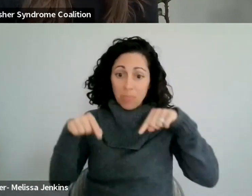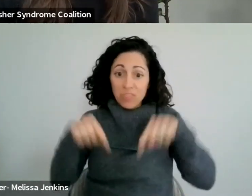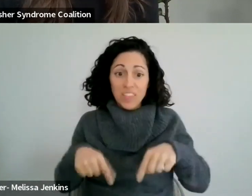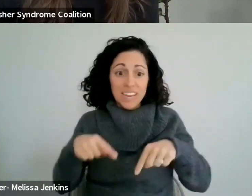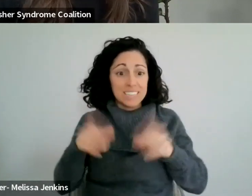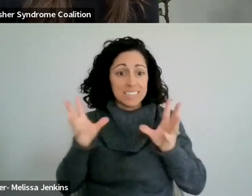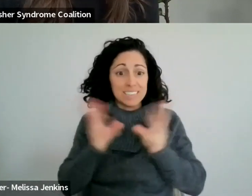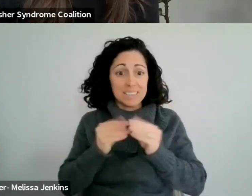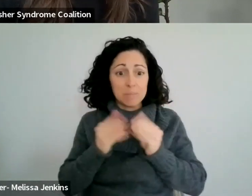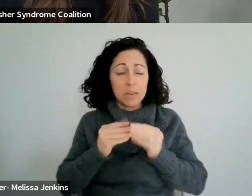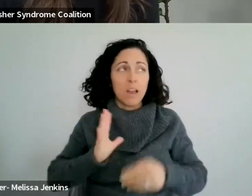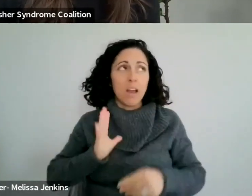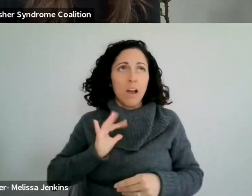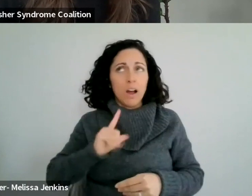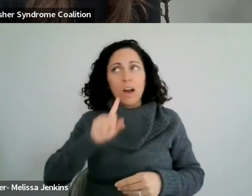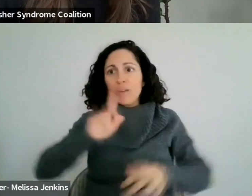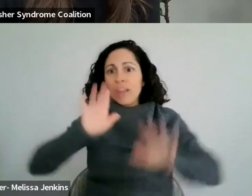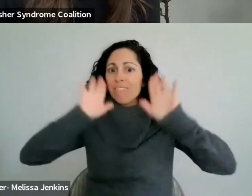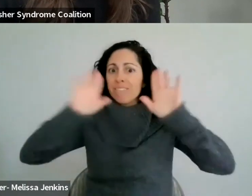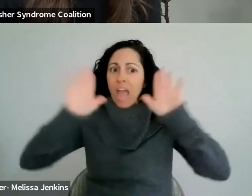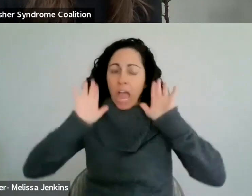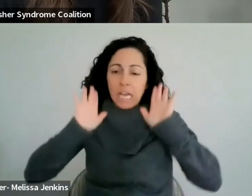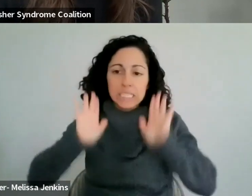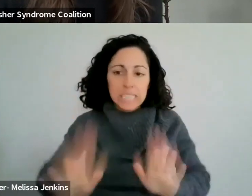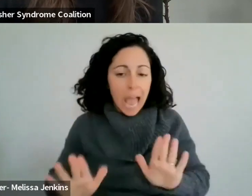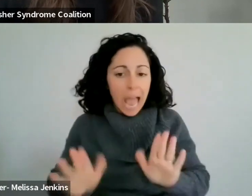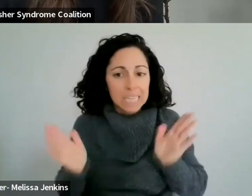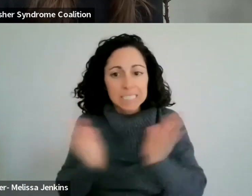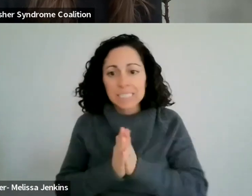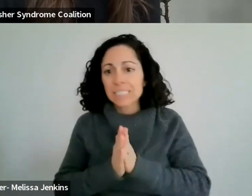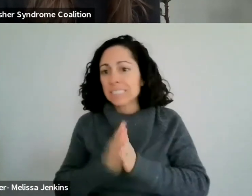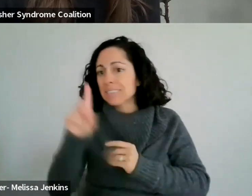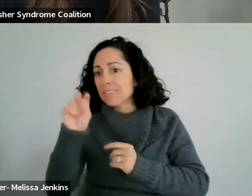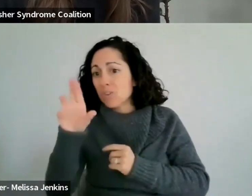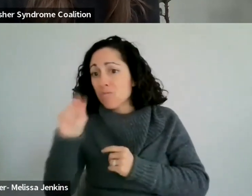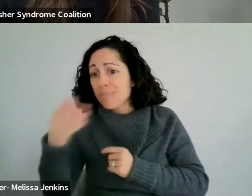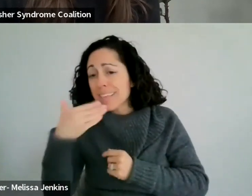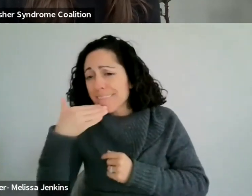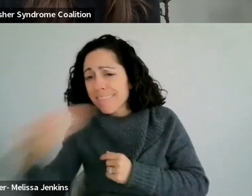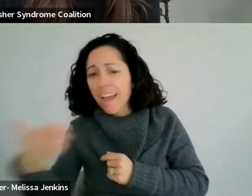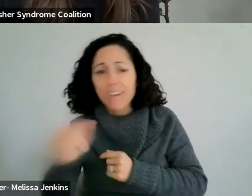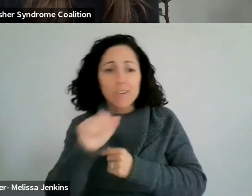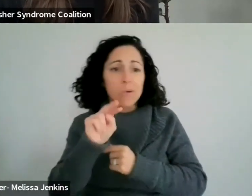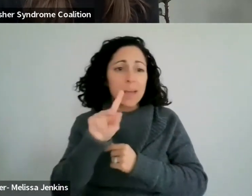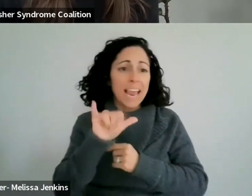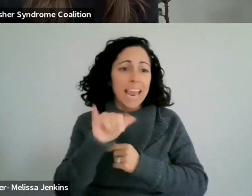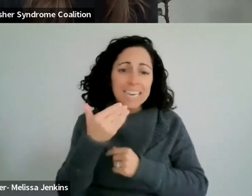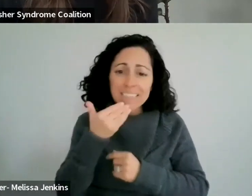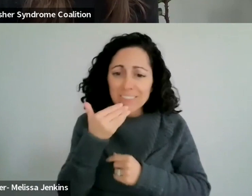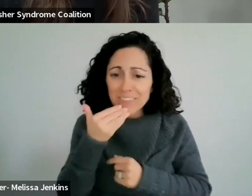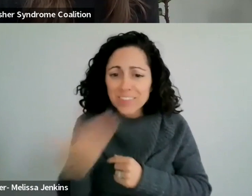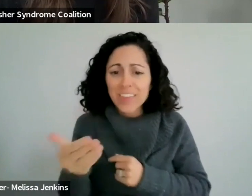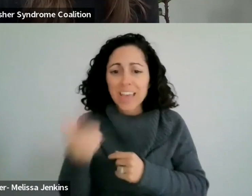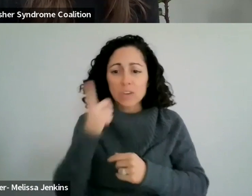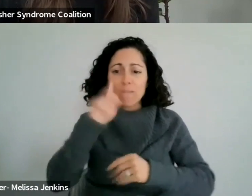This has been so wonderful. I want to thank you, Doreen and Andy again for presenting today and sharing